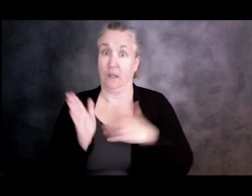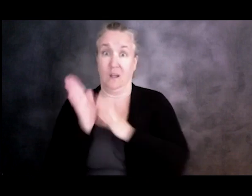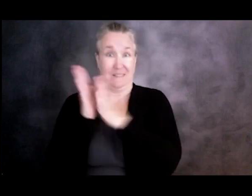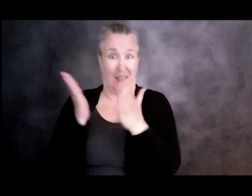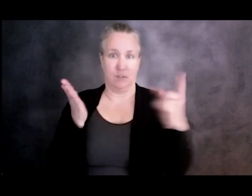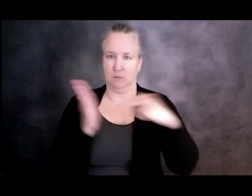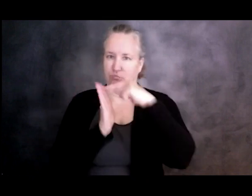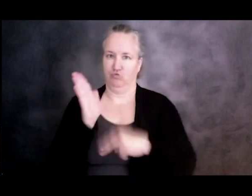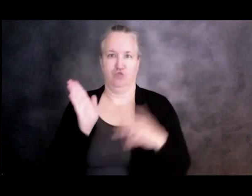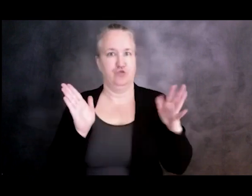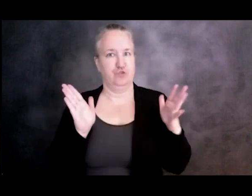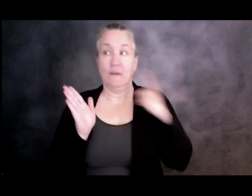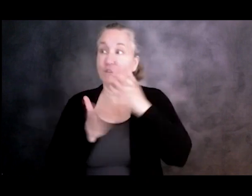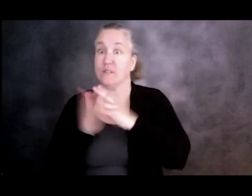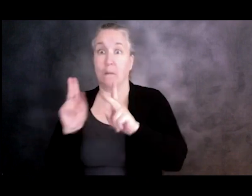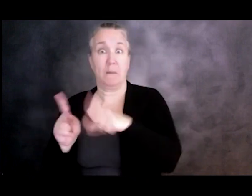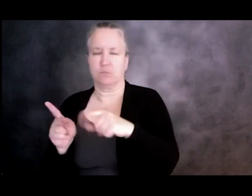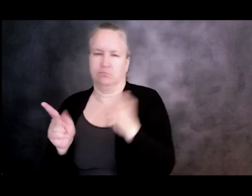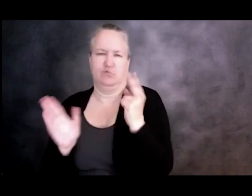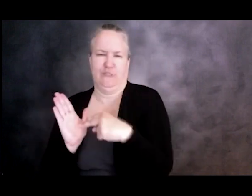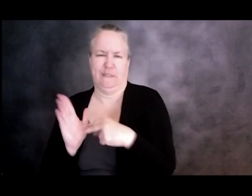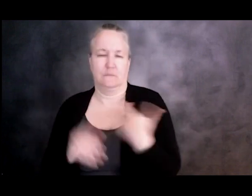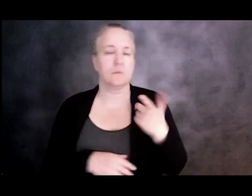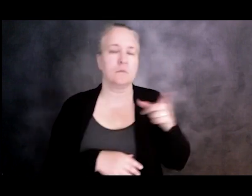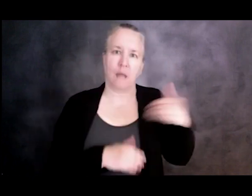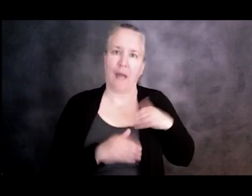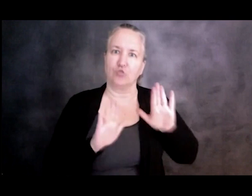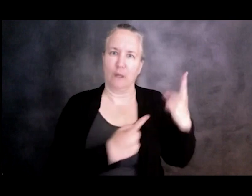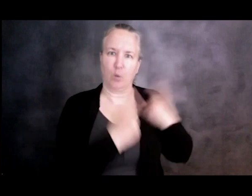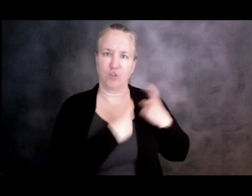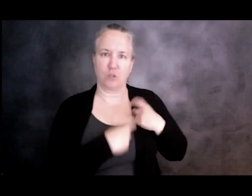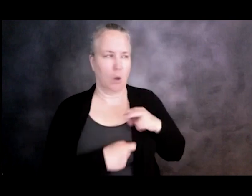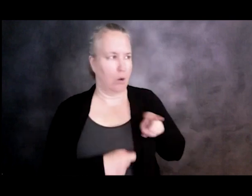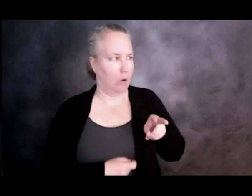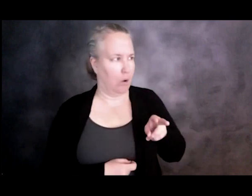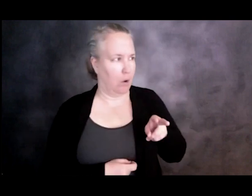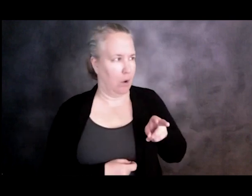the case for certain people. And he had these great questions. And I thought, why weren't you here when I was writing the novel?